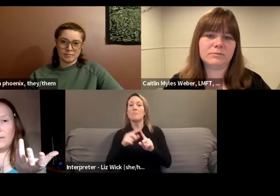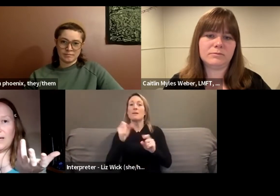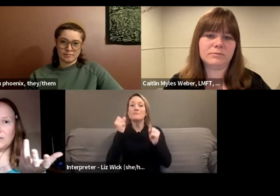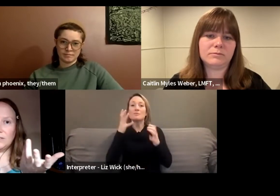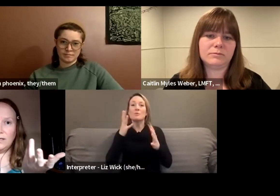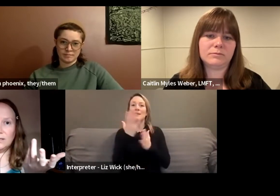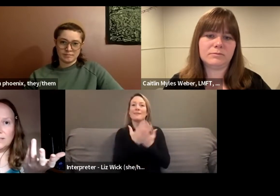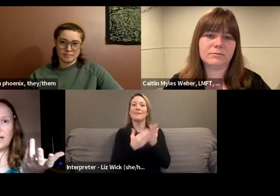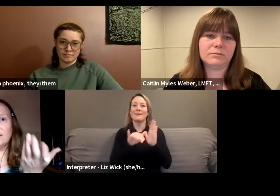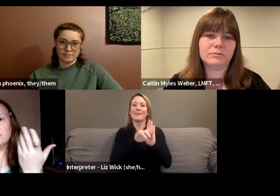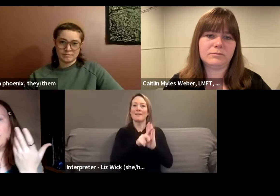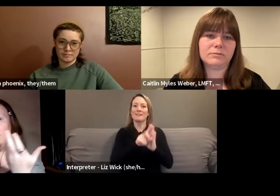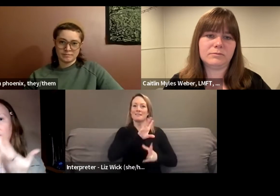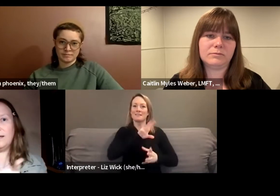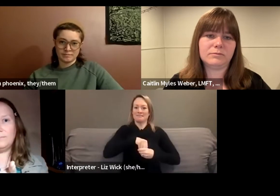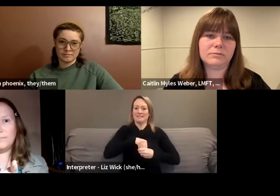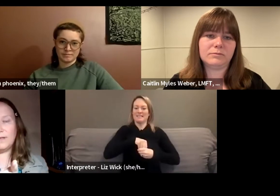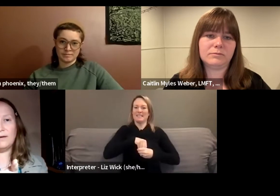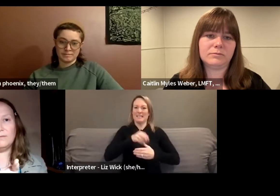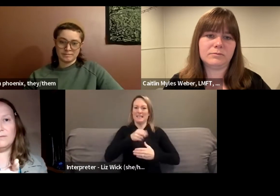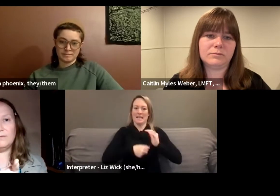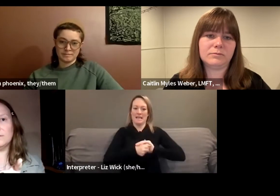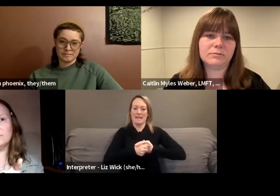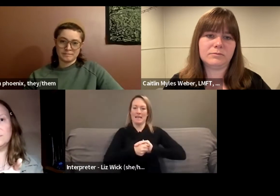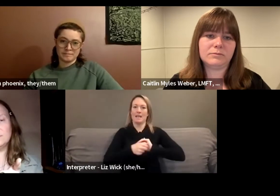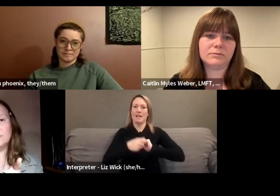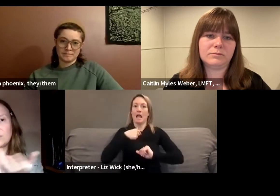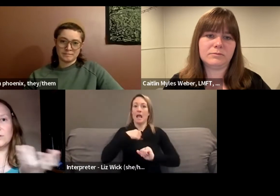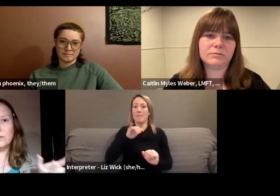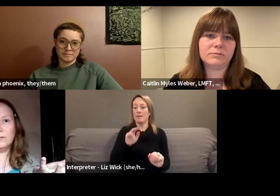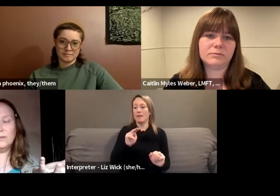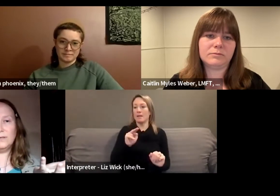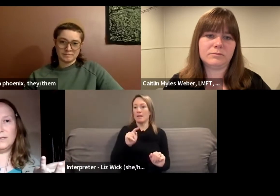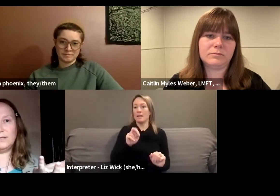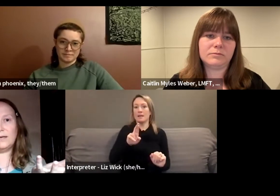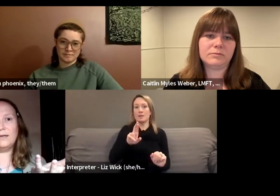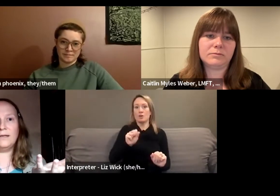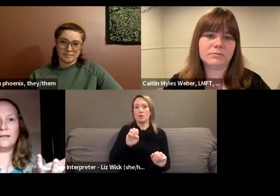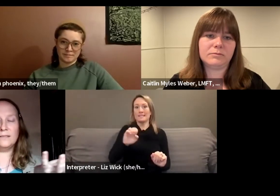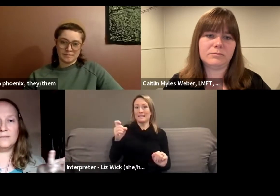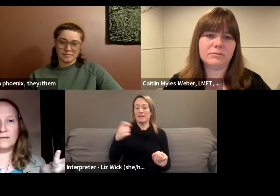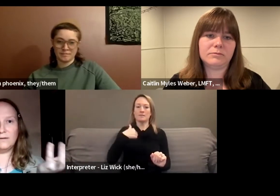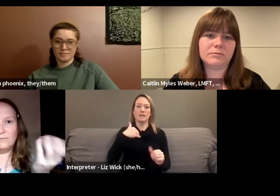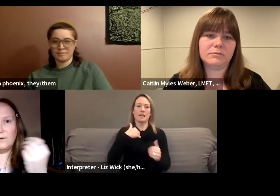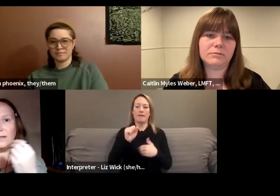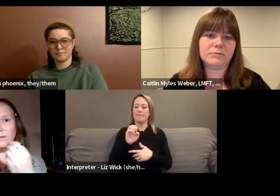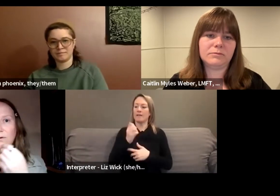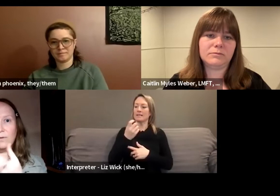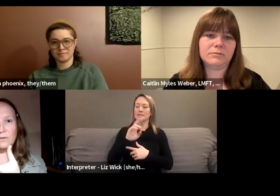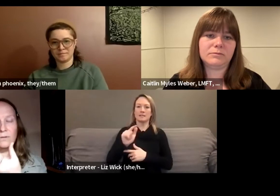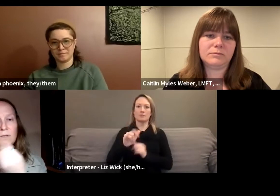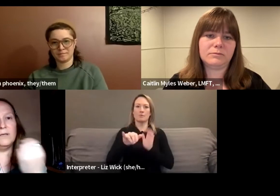I'm actually intersex, I have, you know, sexual identity that's of not normal.